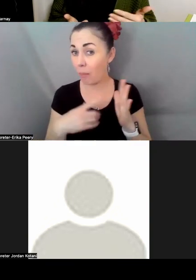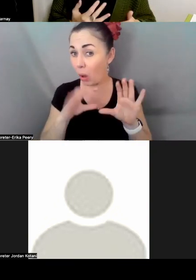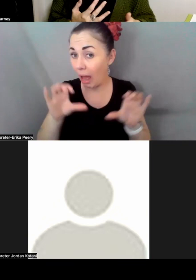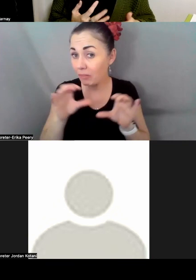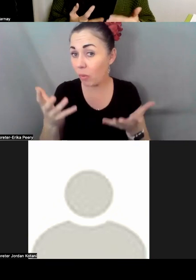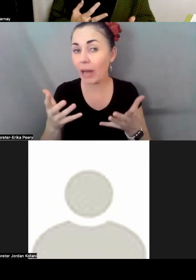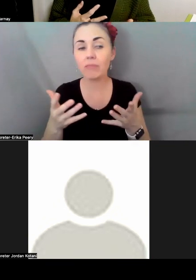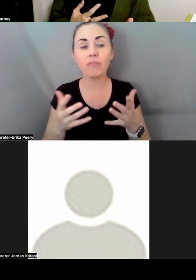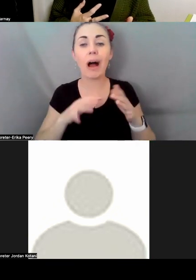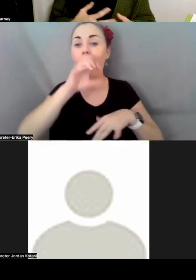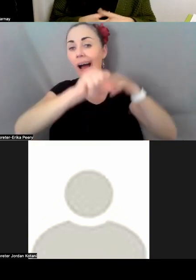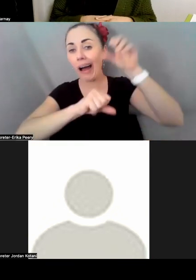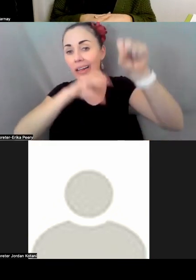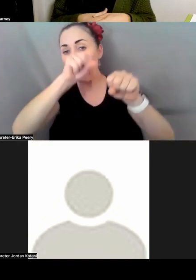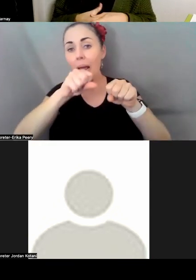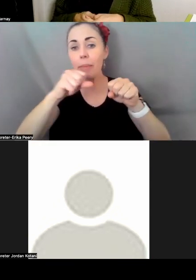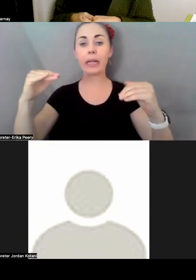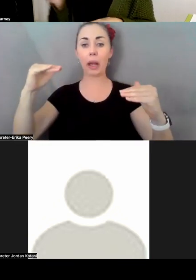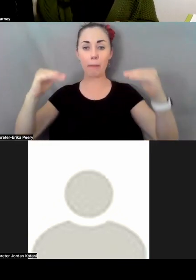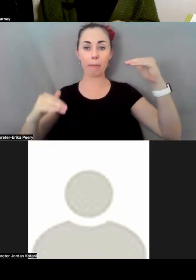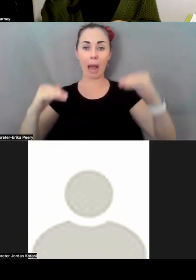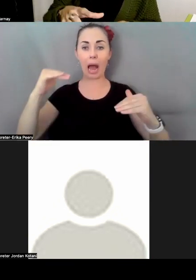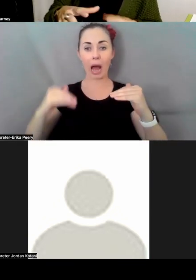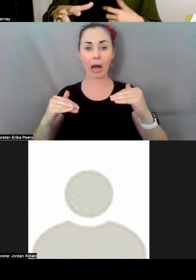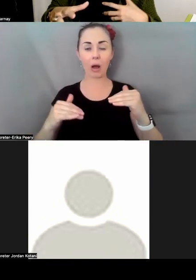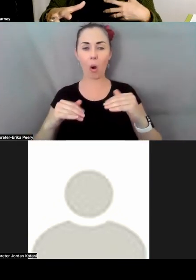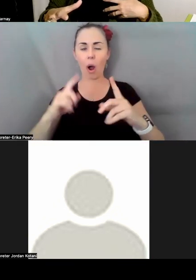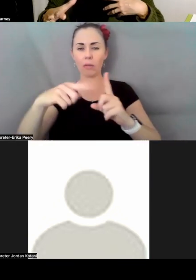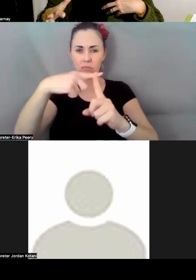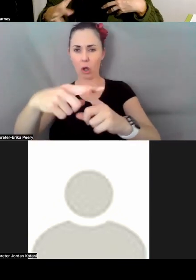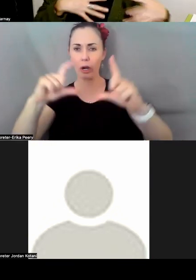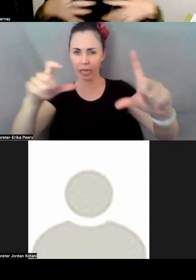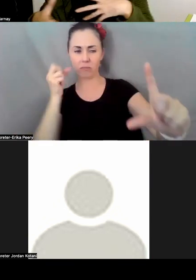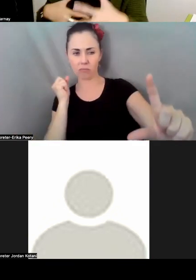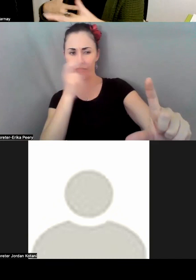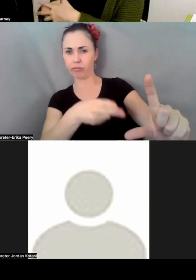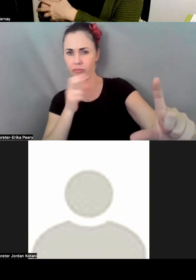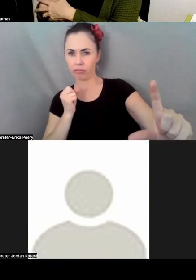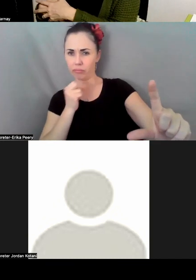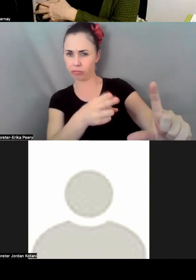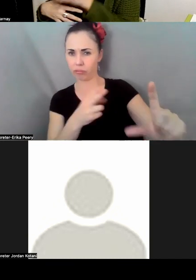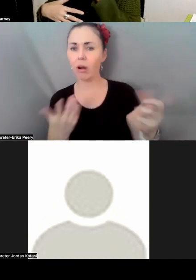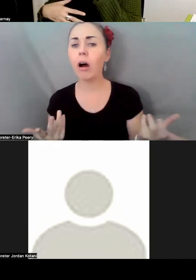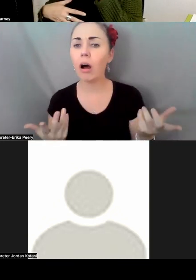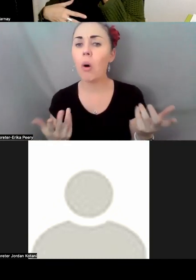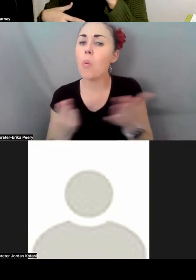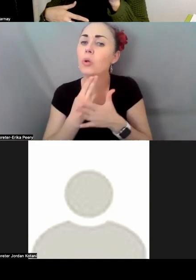climbing, balancing, throwing into a target, using multiple senses to achieve those things. Scooting